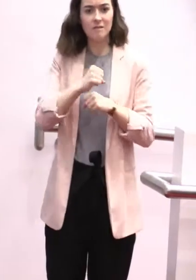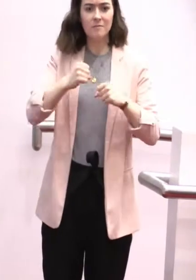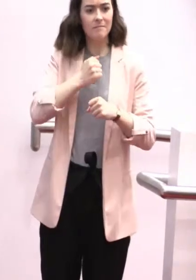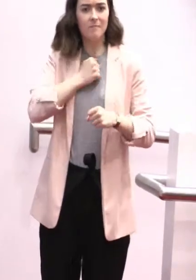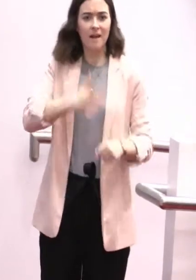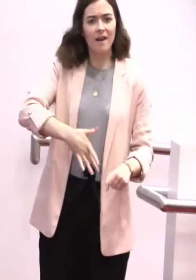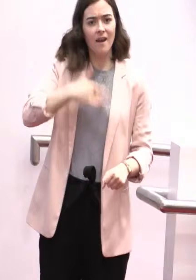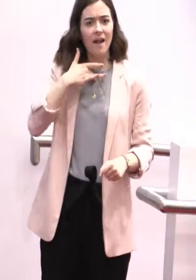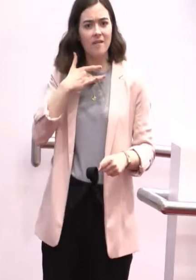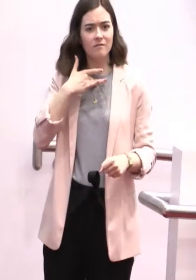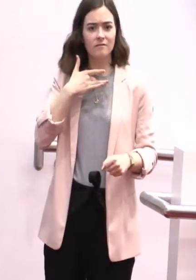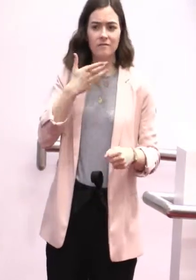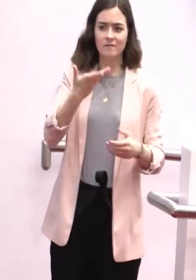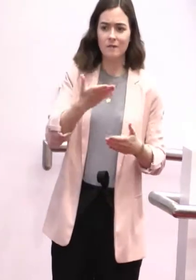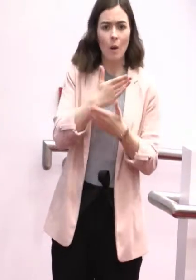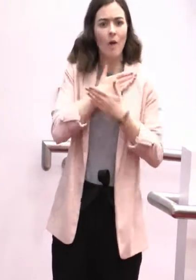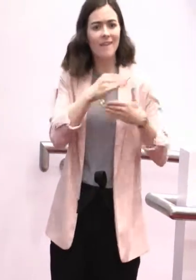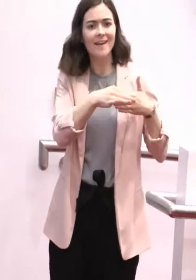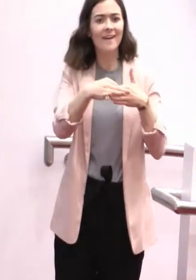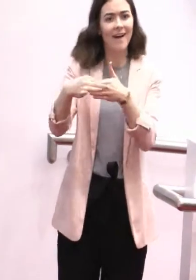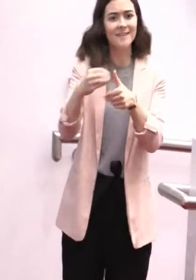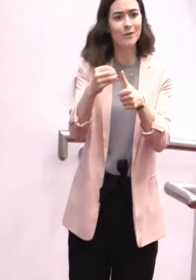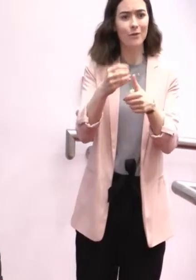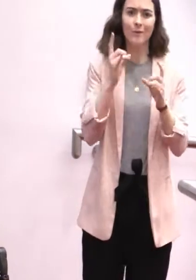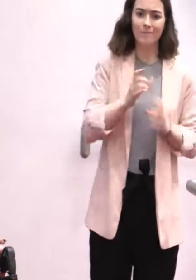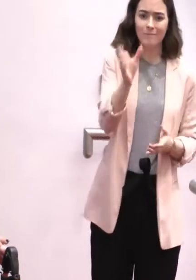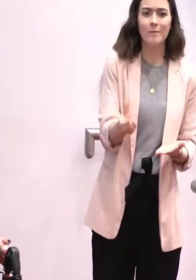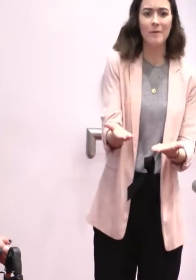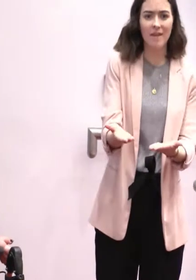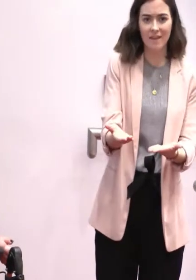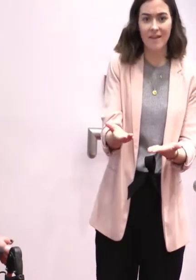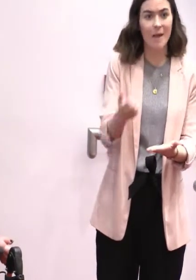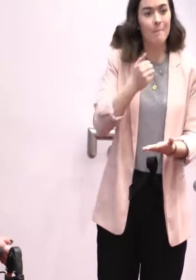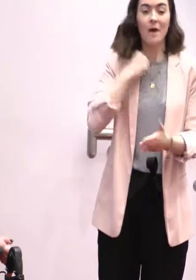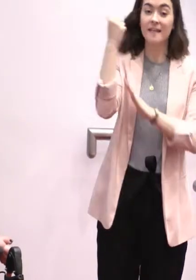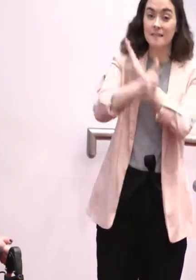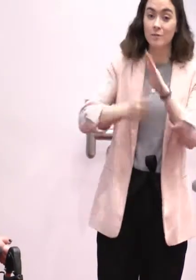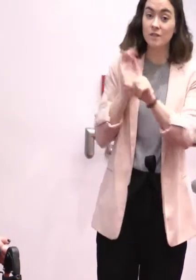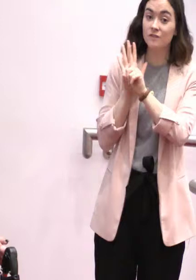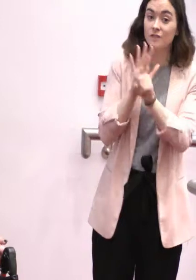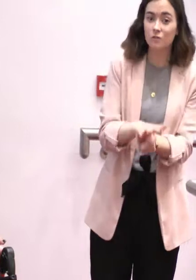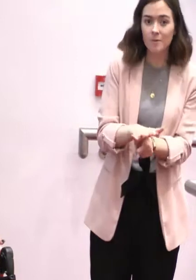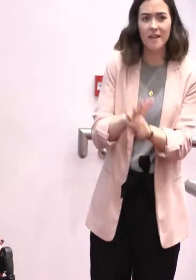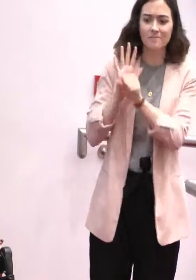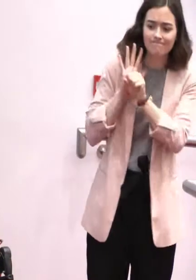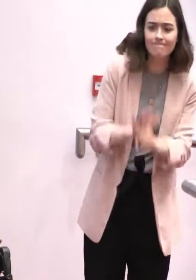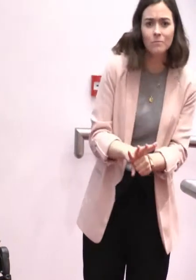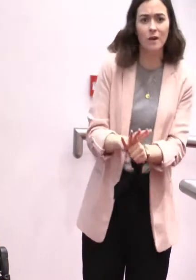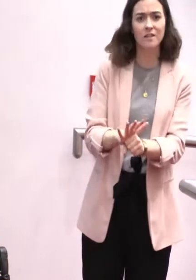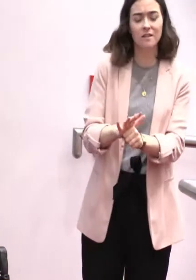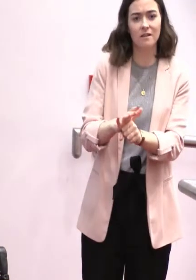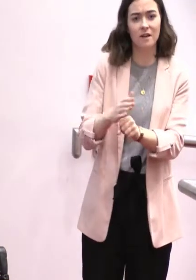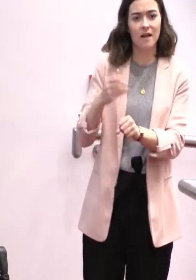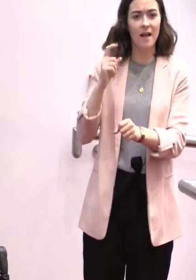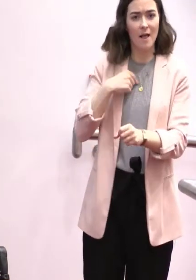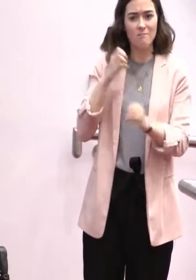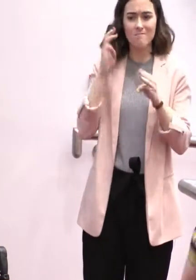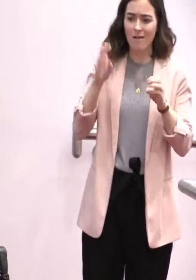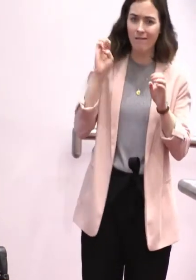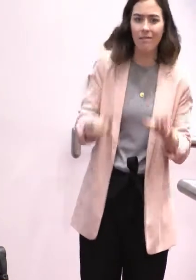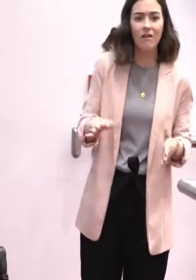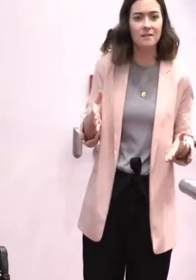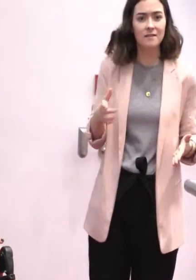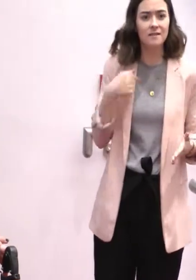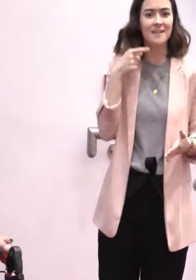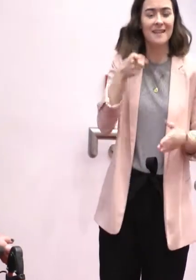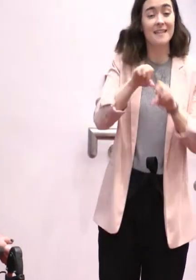in my experience, discrimination, objectification and powerlessness in a system that usually